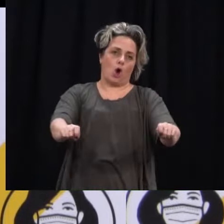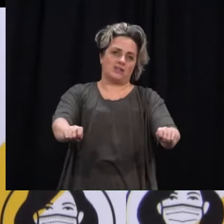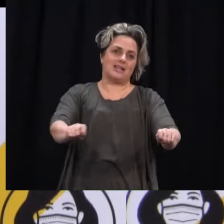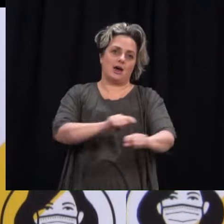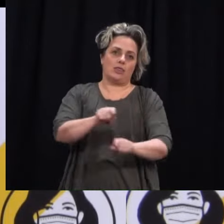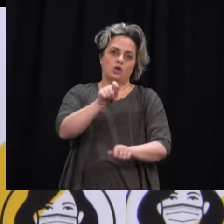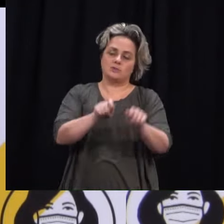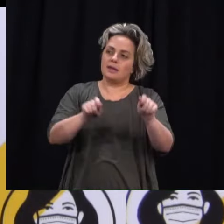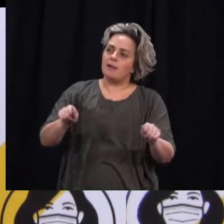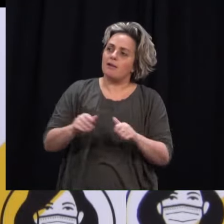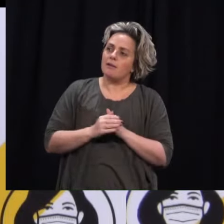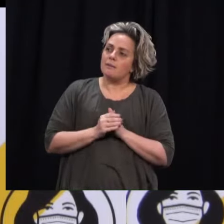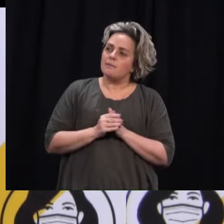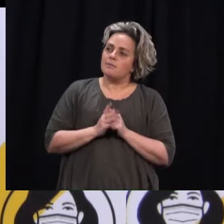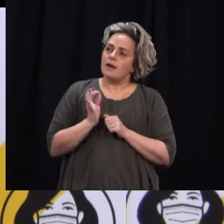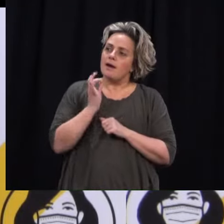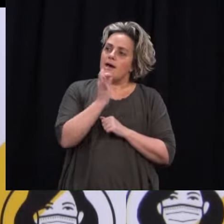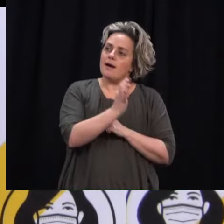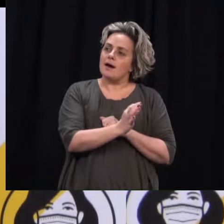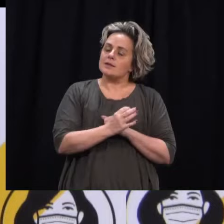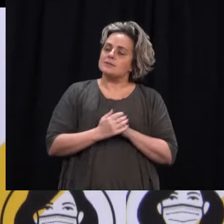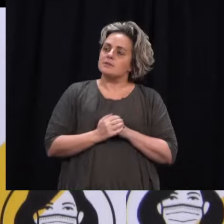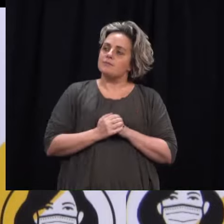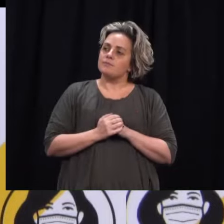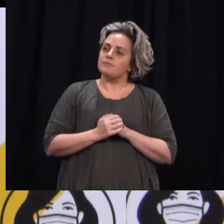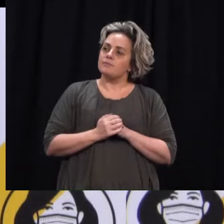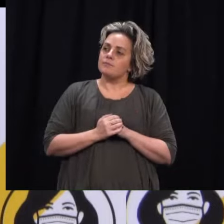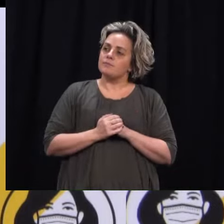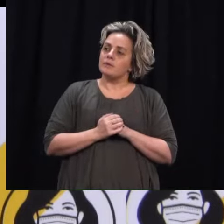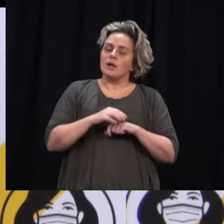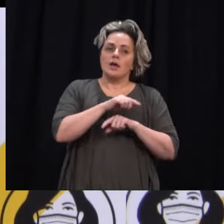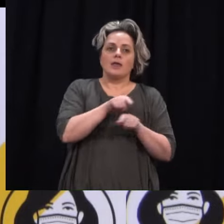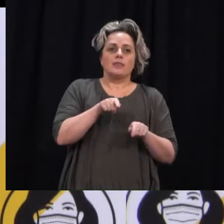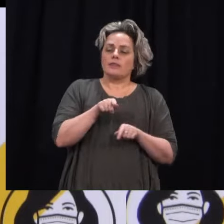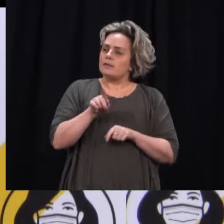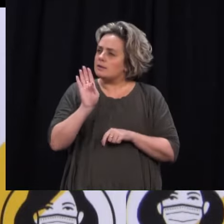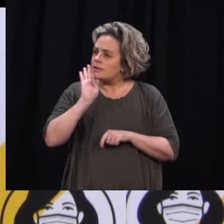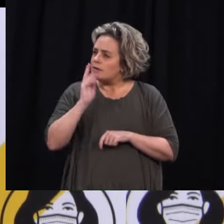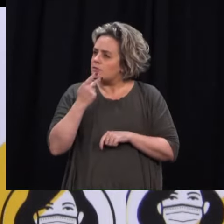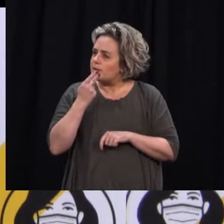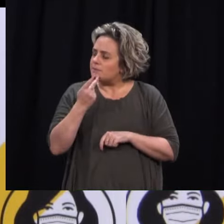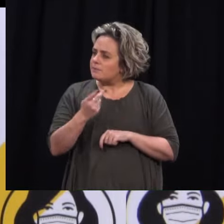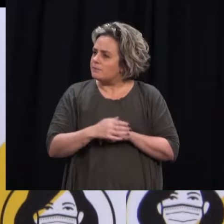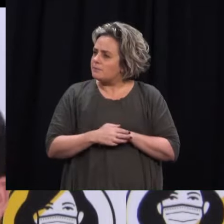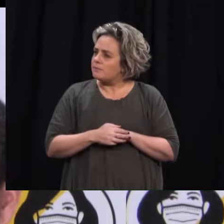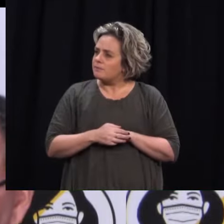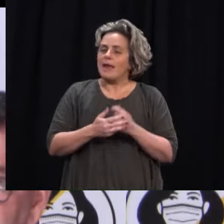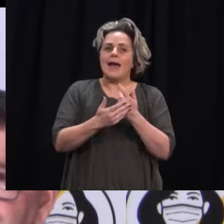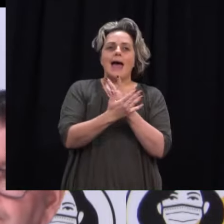that were infected pre-the lockdown. We should see that